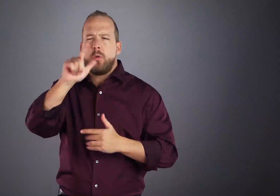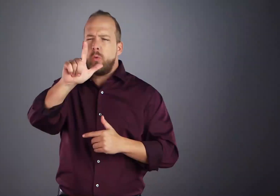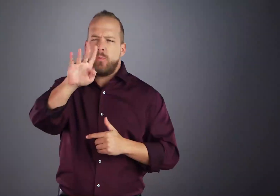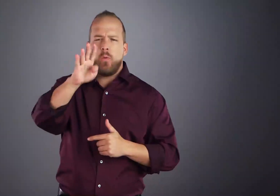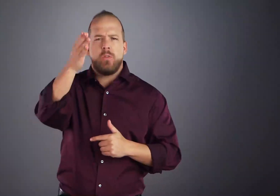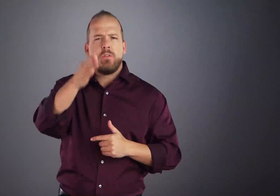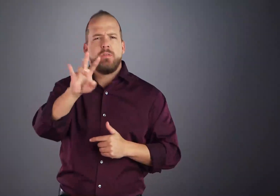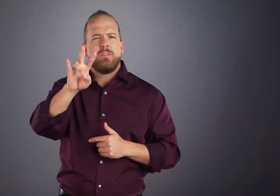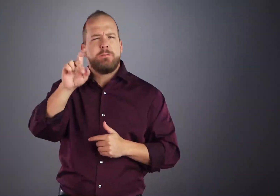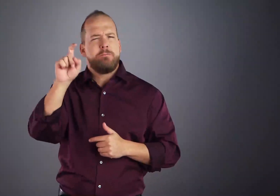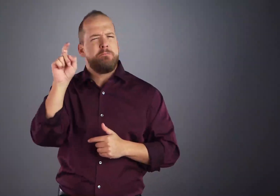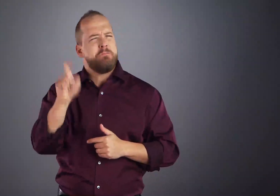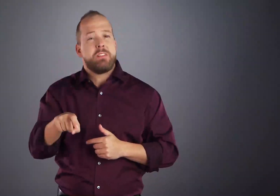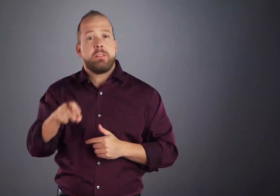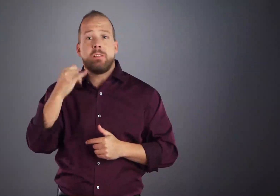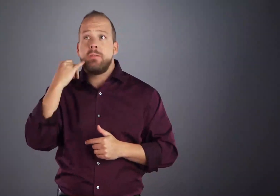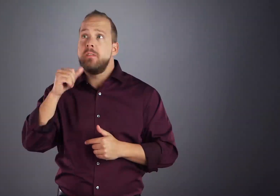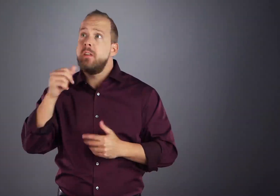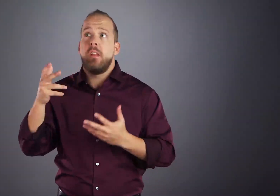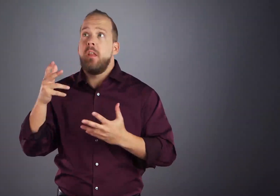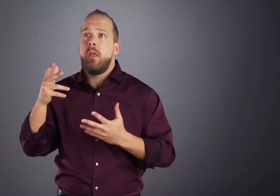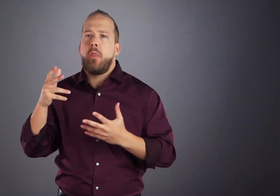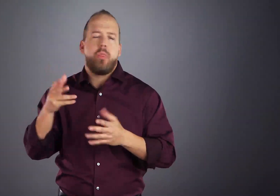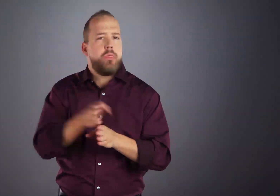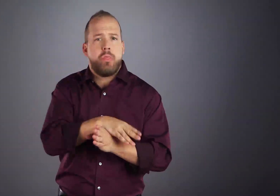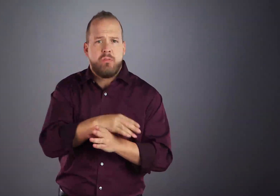or we perish.